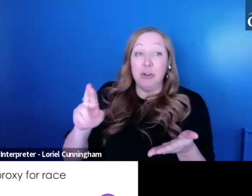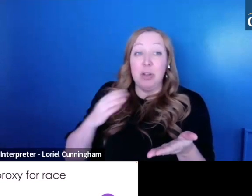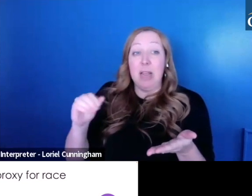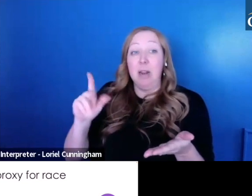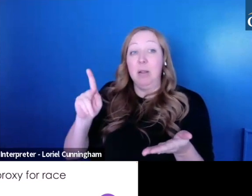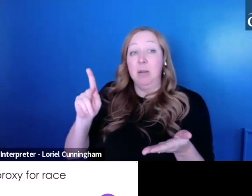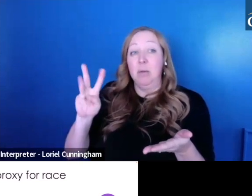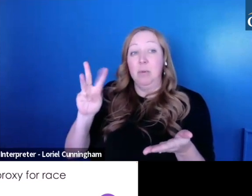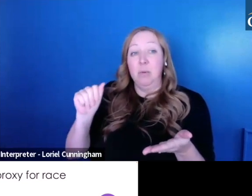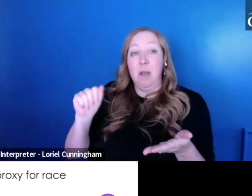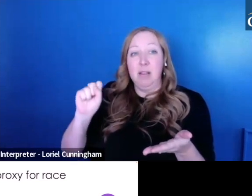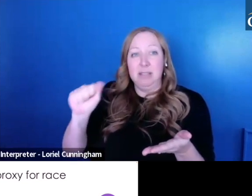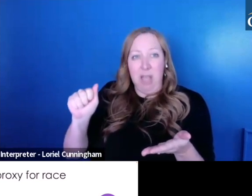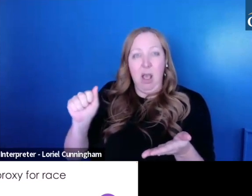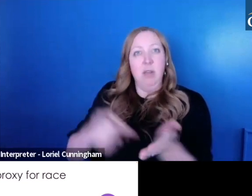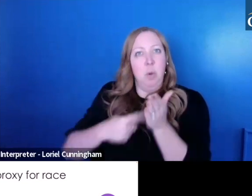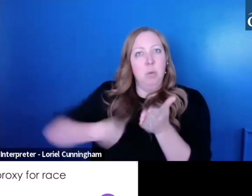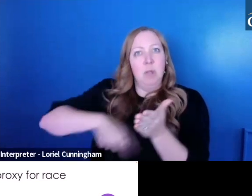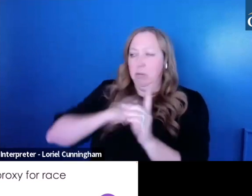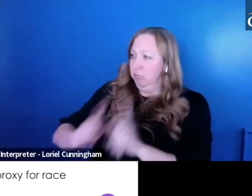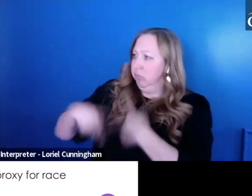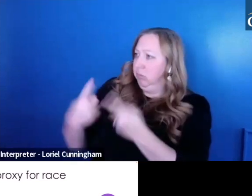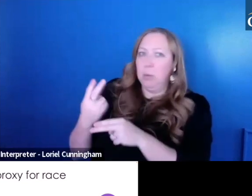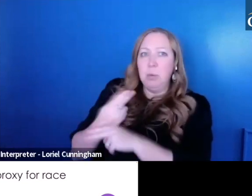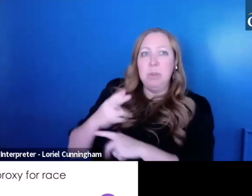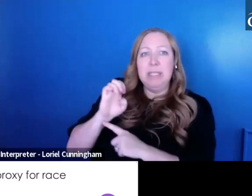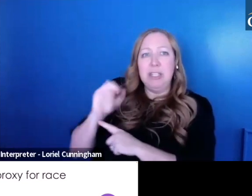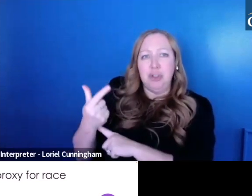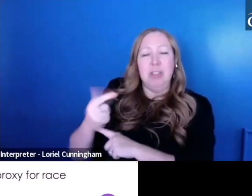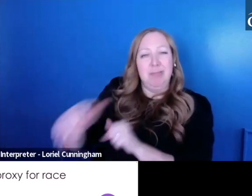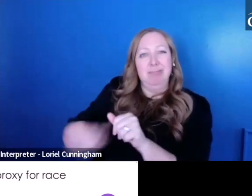bias in the use of EEGs. They argue the problem is the